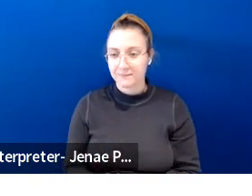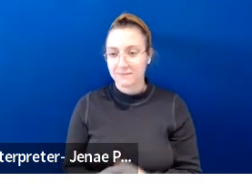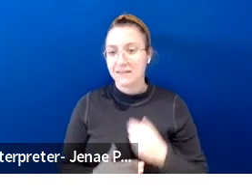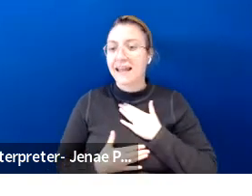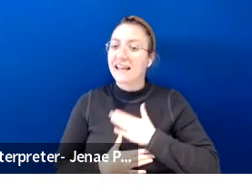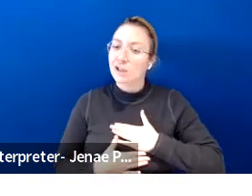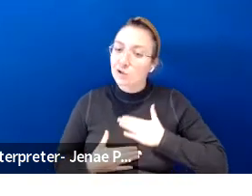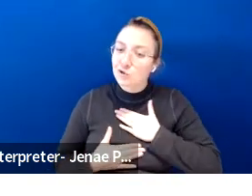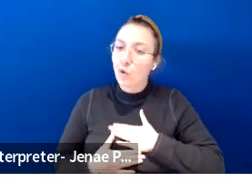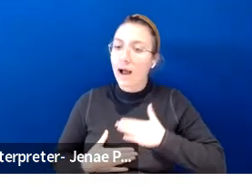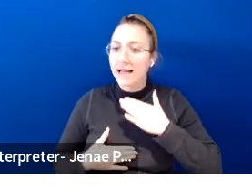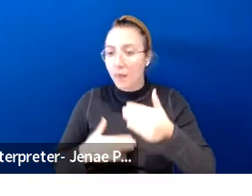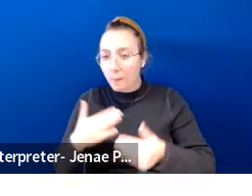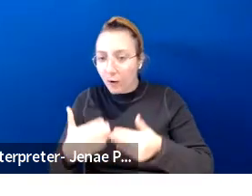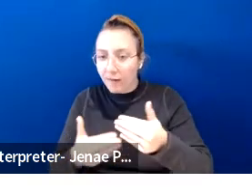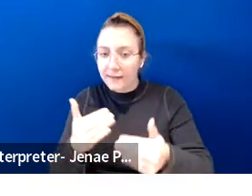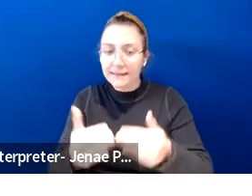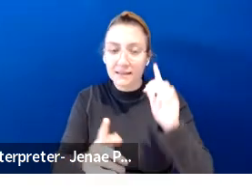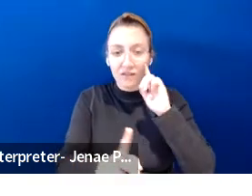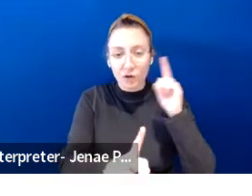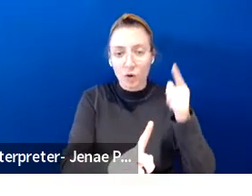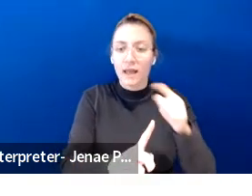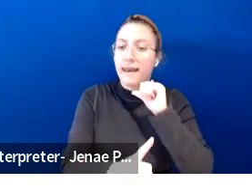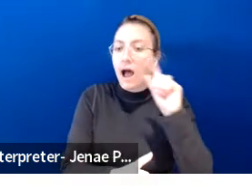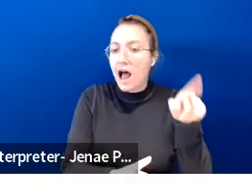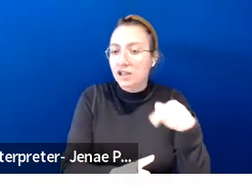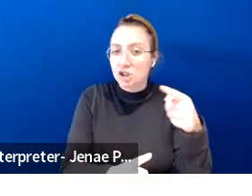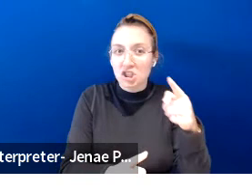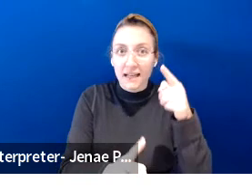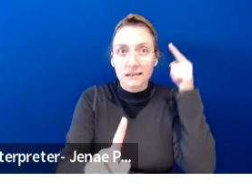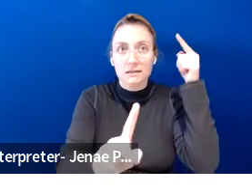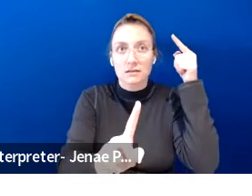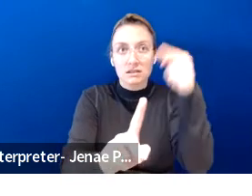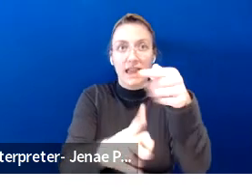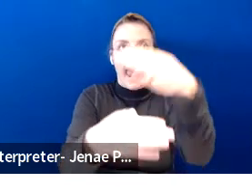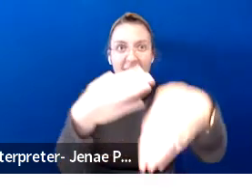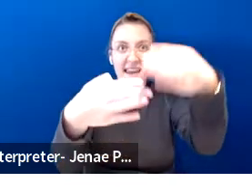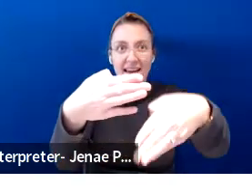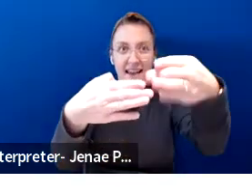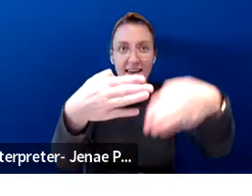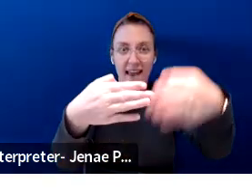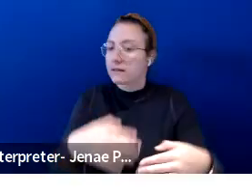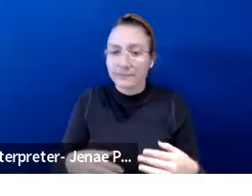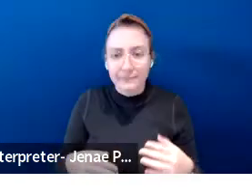of getting to your goals instead of just focusing on final attainment. Here is where you want to encourage